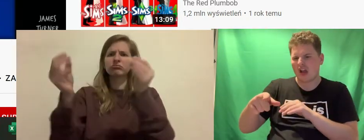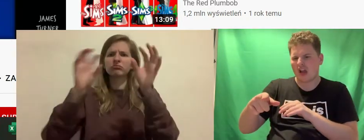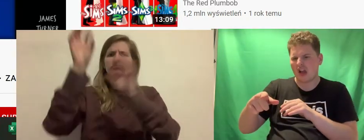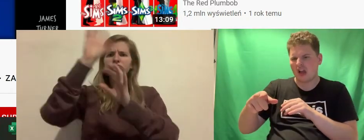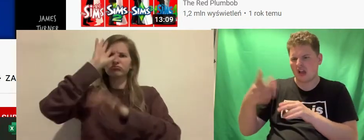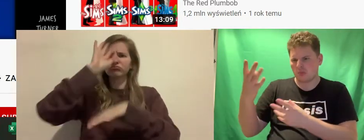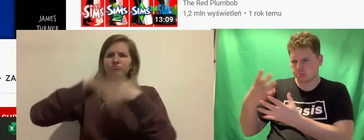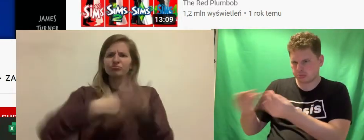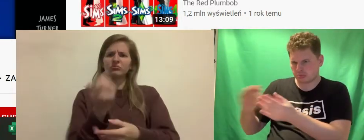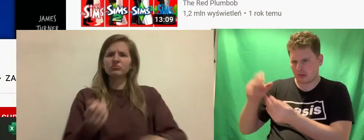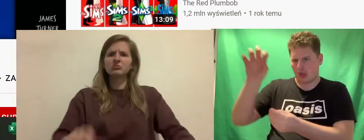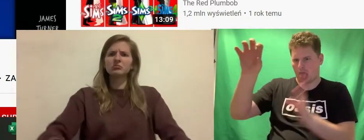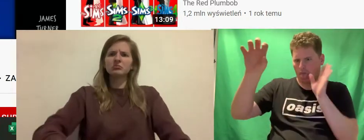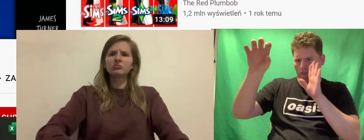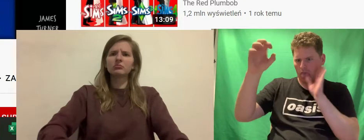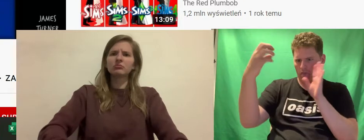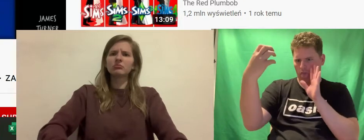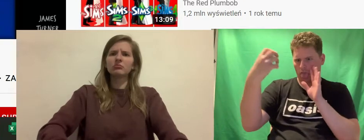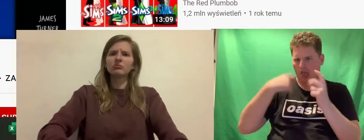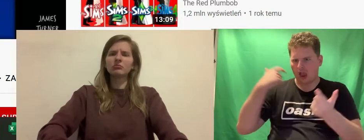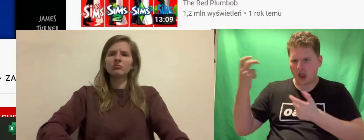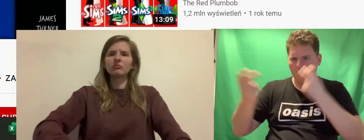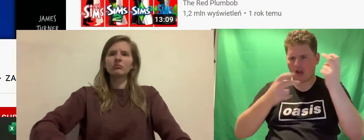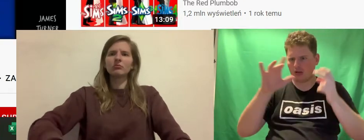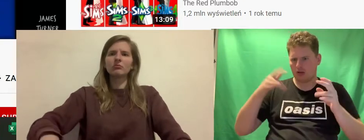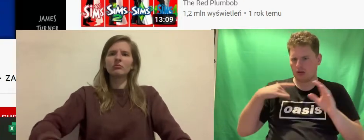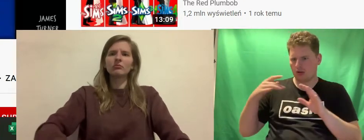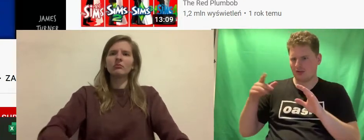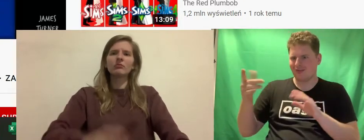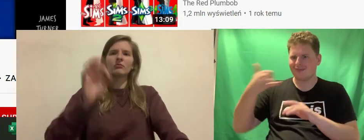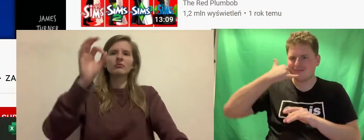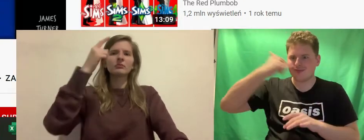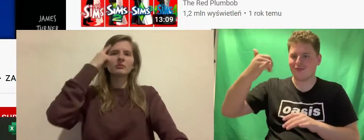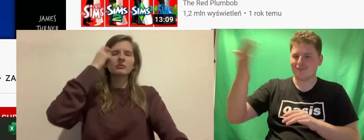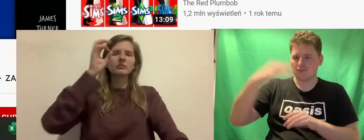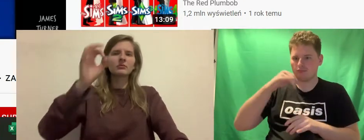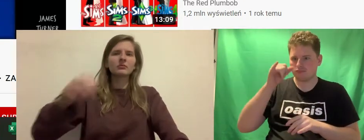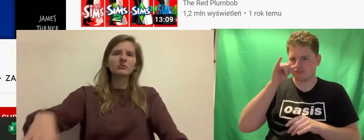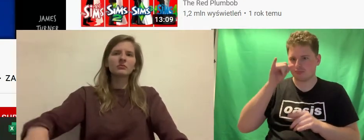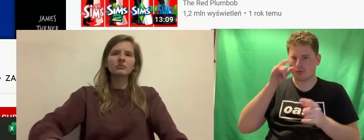A: I tried to contact some of them, unfortunately nothing could be done, they did not speak or could meet them